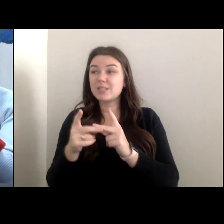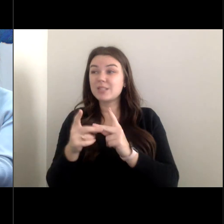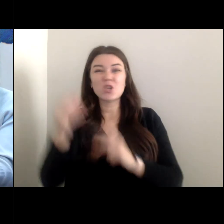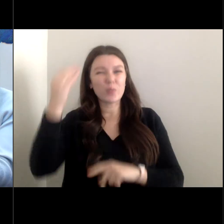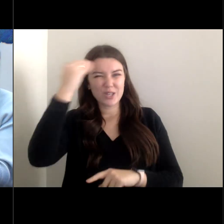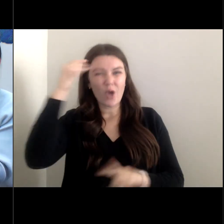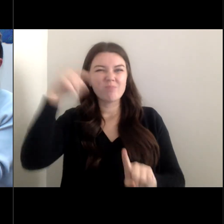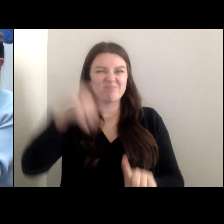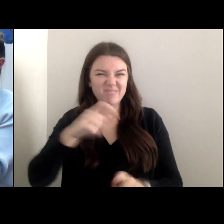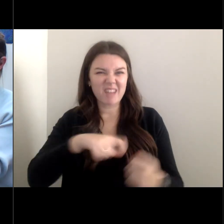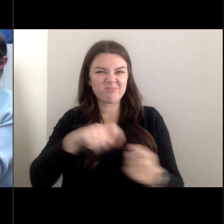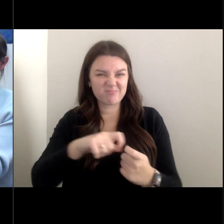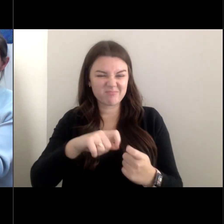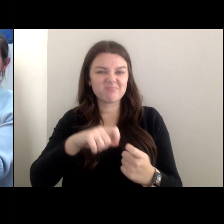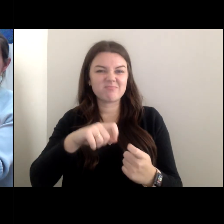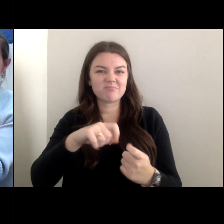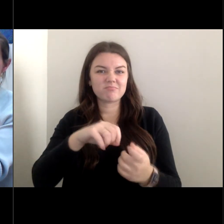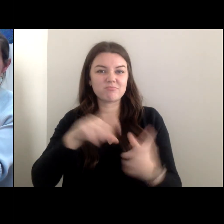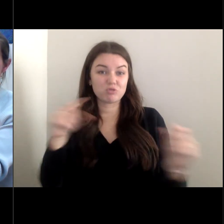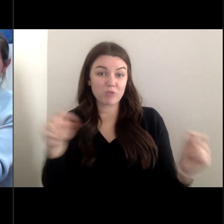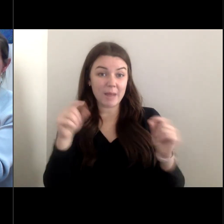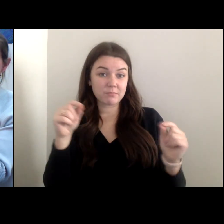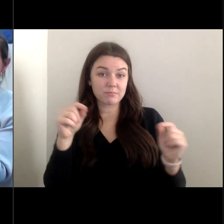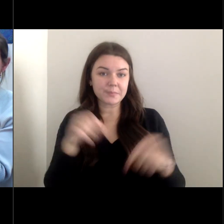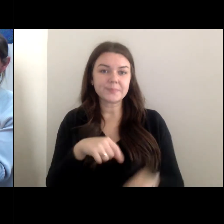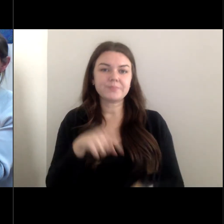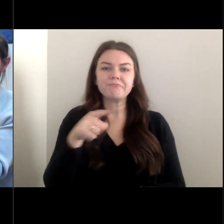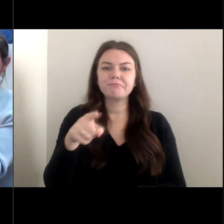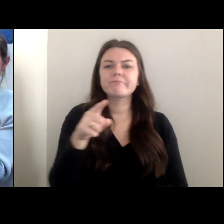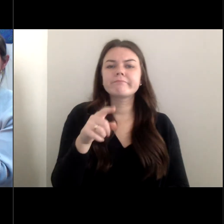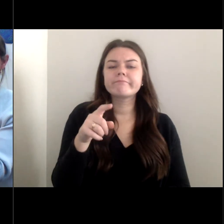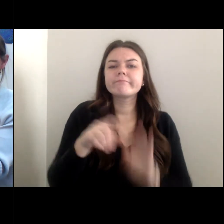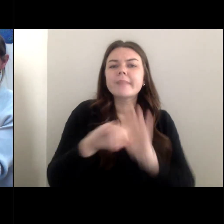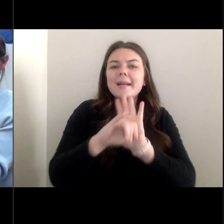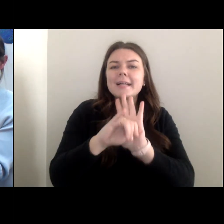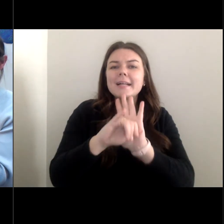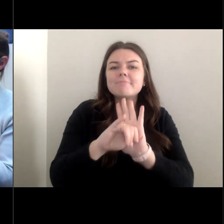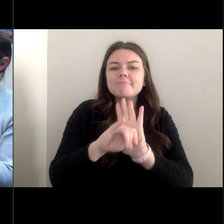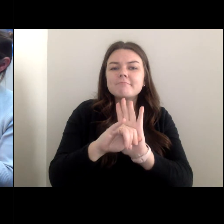and then it moves somewhere. This is just a little ID tag that's just zip-tied onto the crab leg.